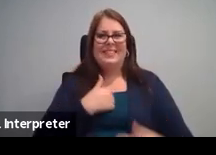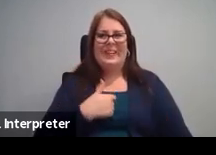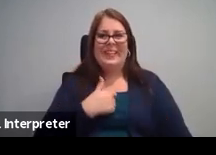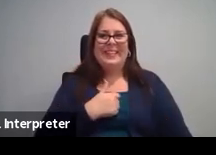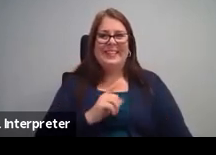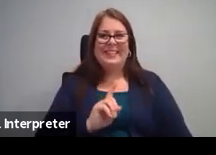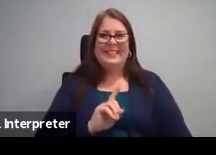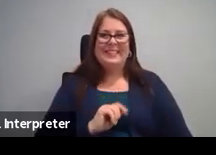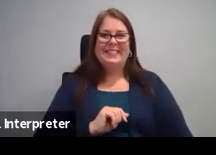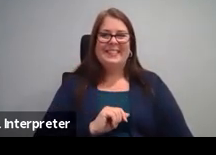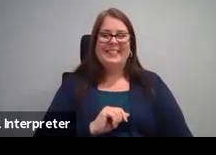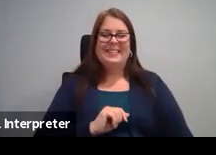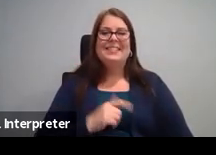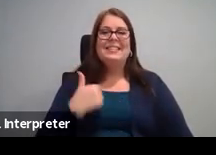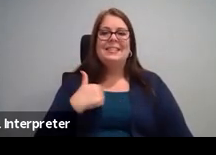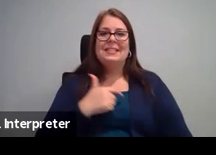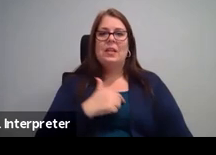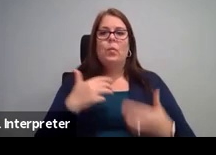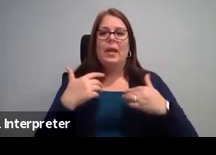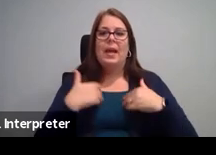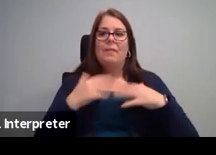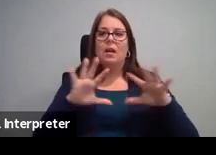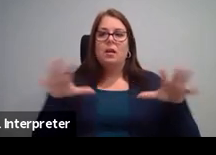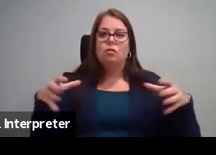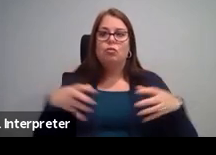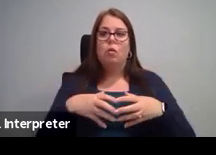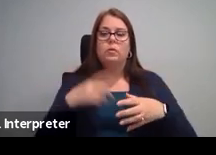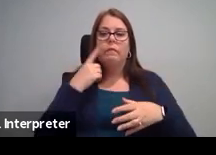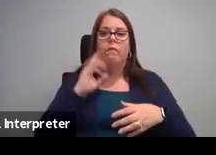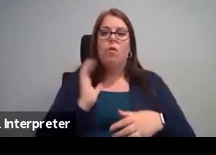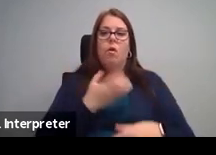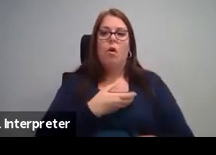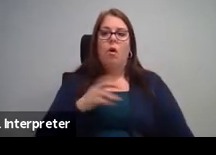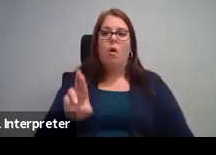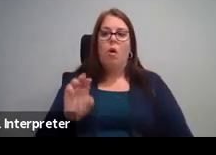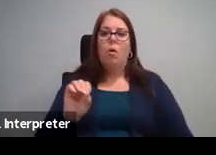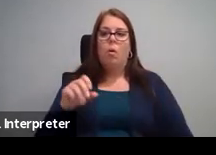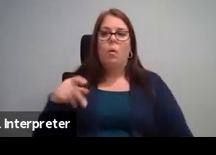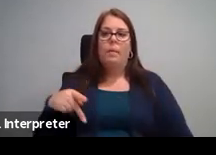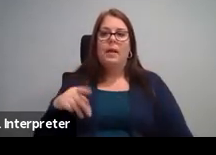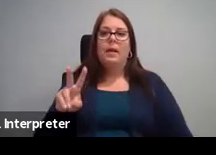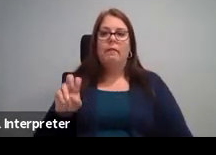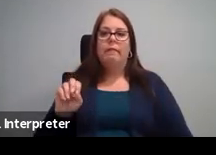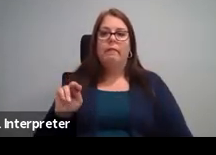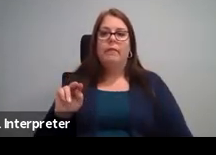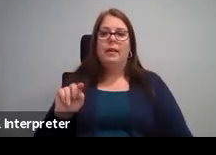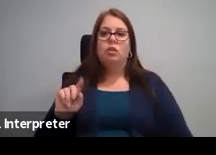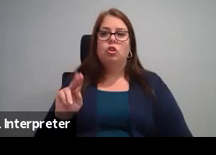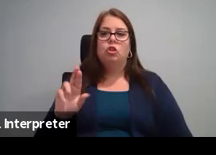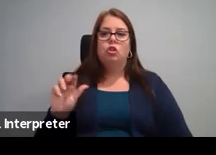Cathy Reznicek: We've got a consortium for our RFP. Cathy Reznicek: Ventura County collaborative Cathy Reznicek: So anybody can go in there.